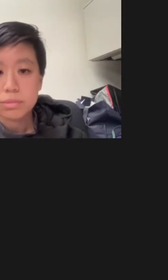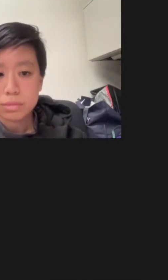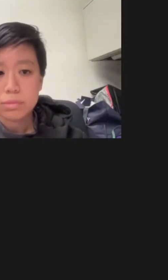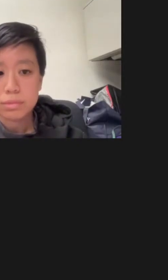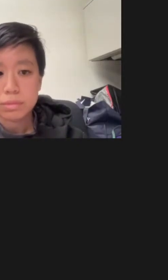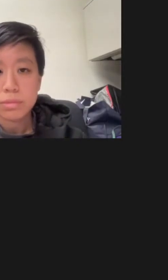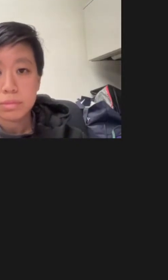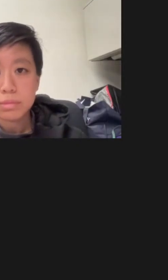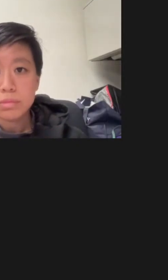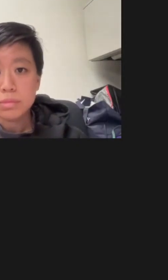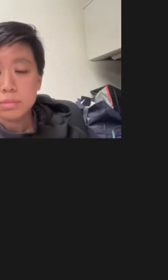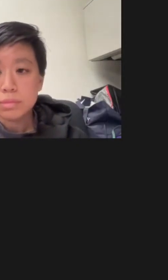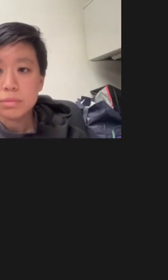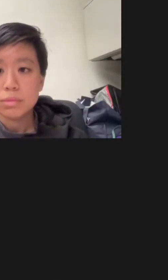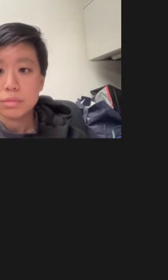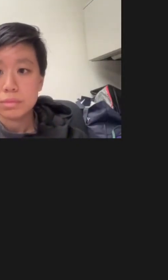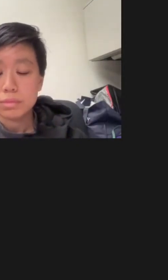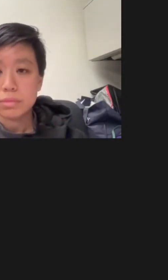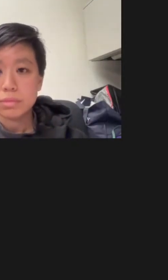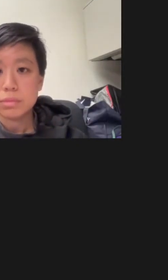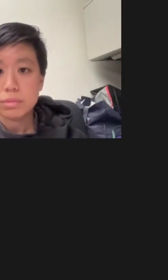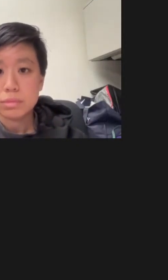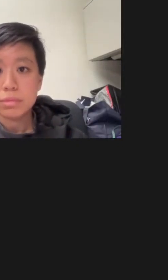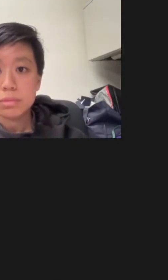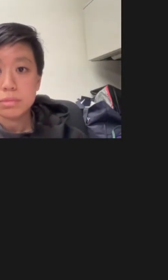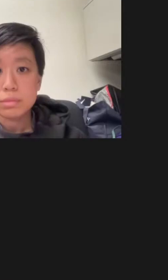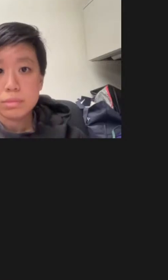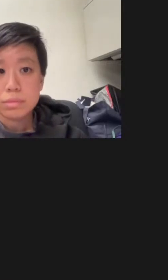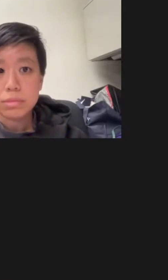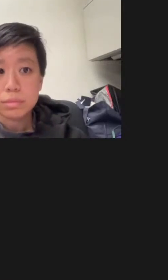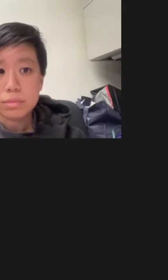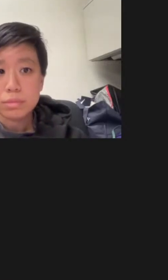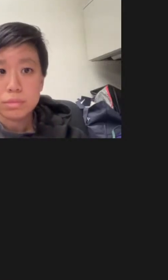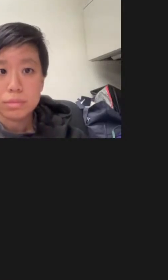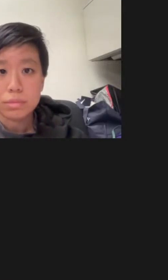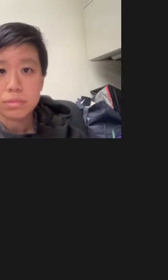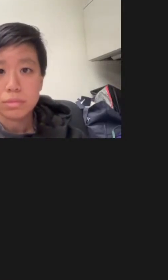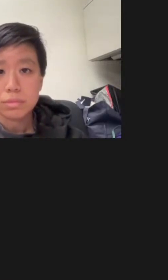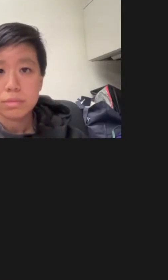And they are gradually really moving away from